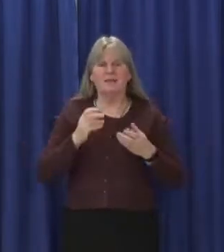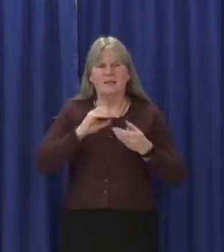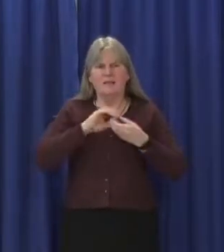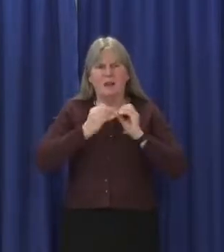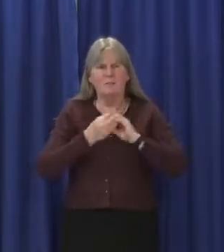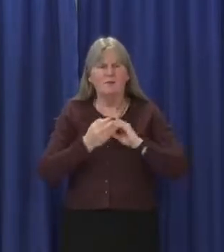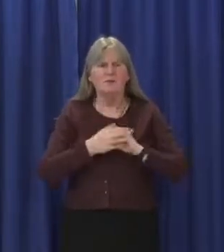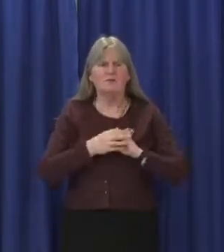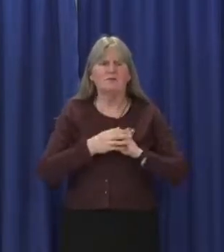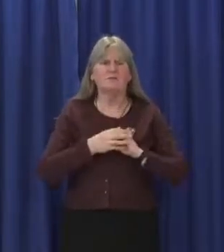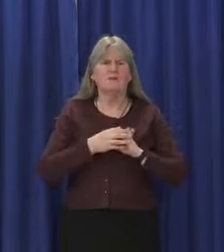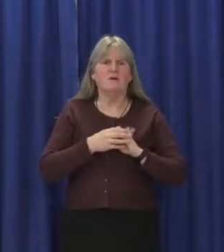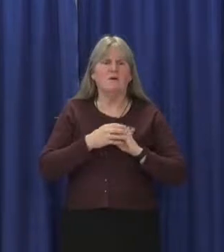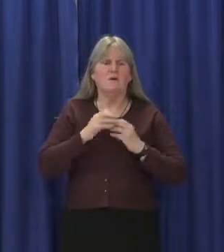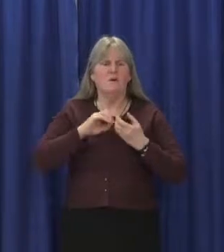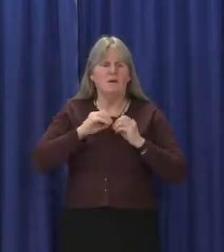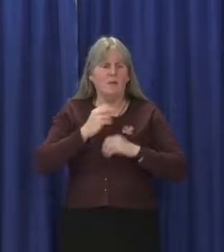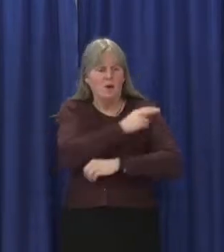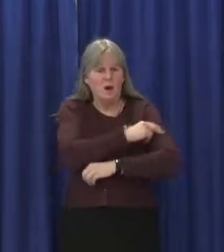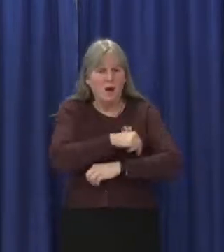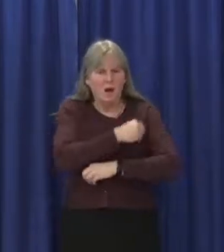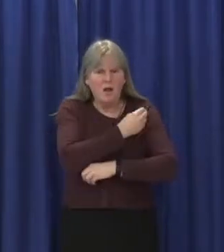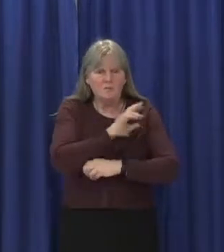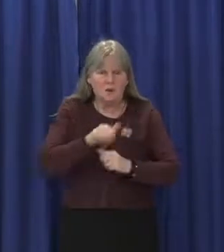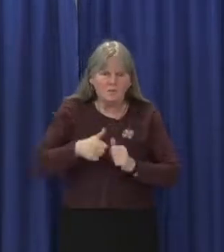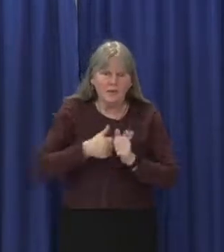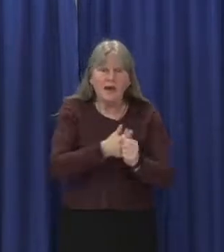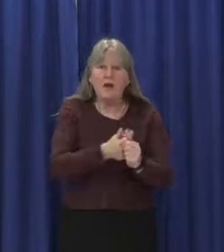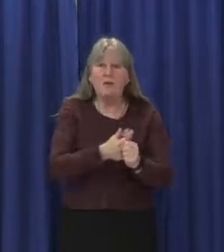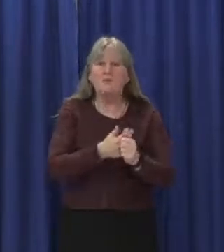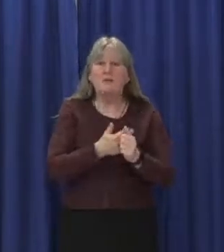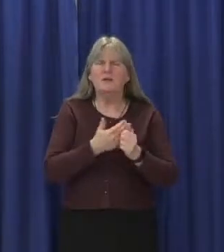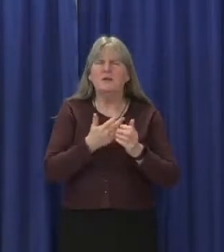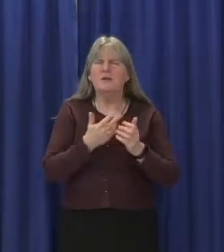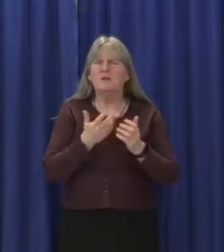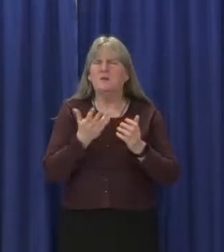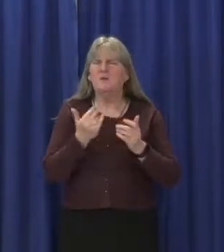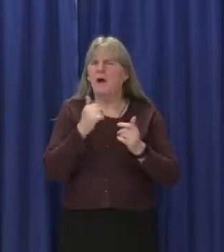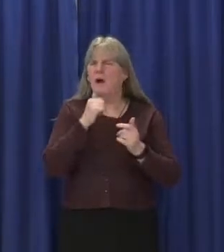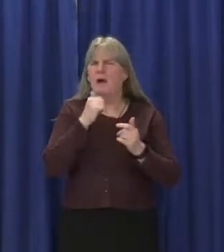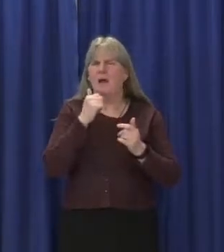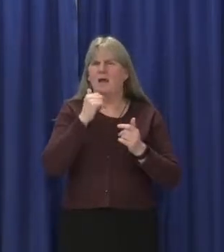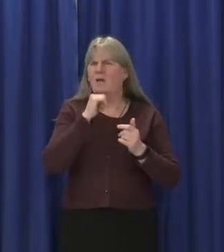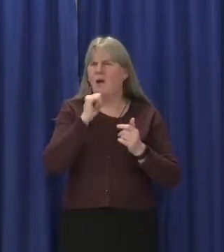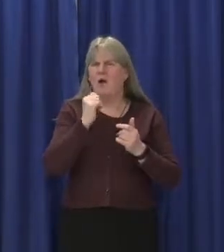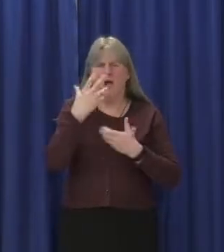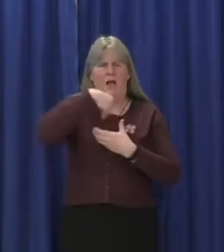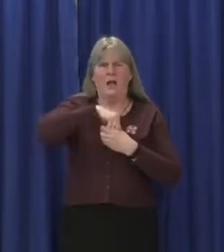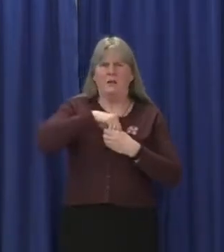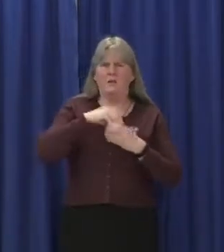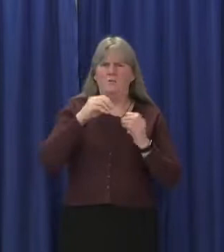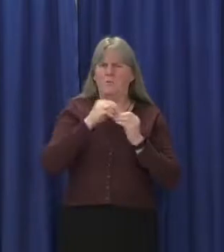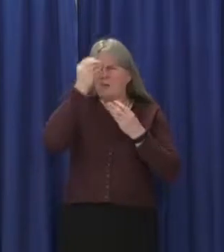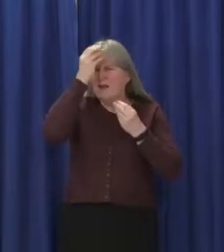hospitalizations only during updates? Why is that not being issued during regular case counts issuing?